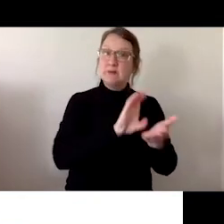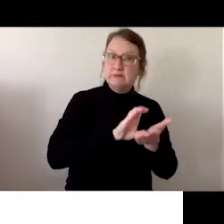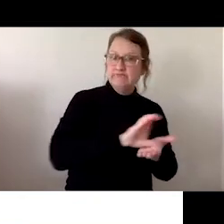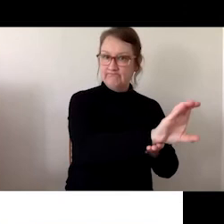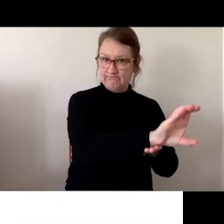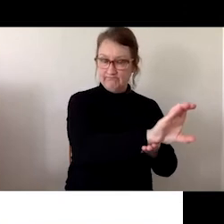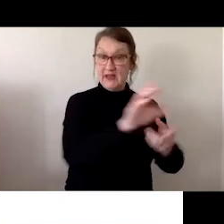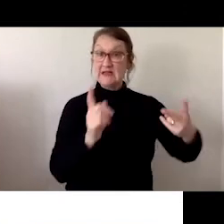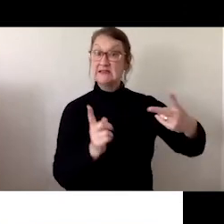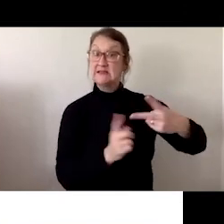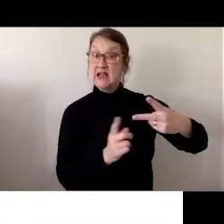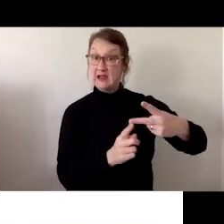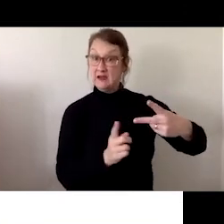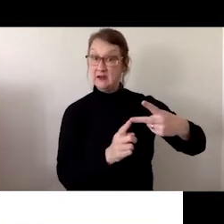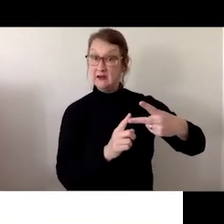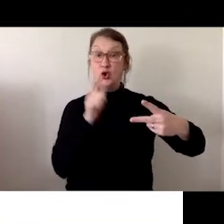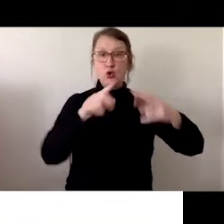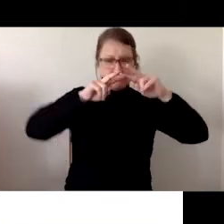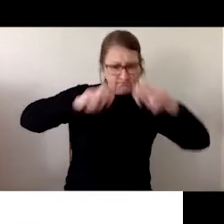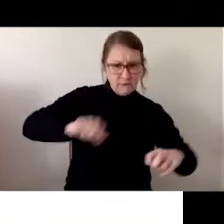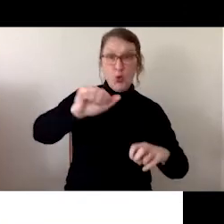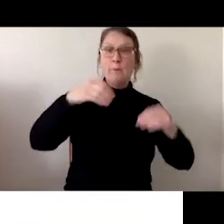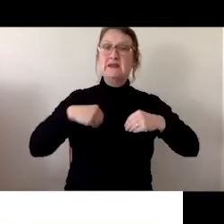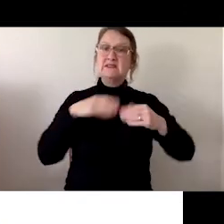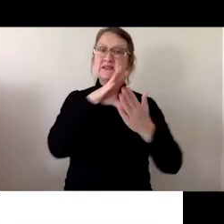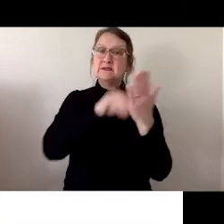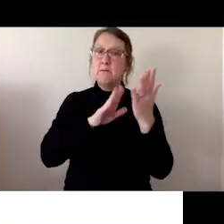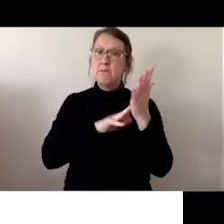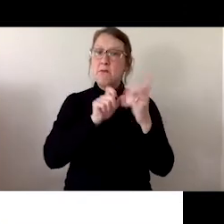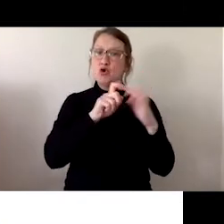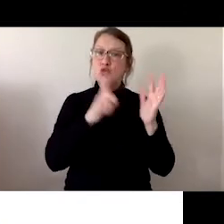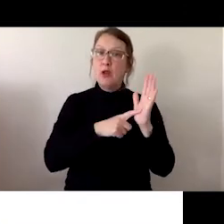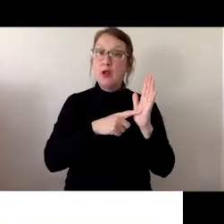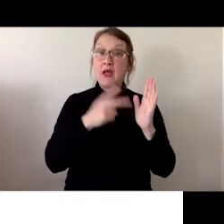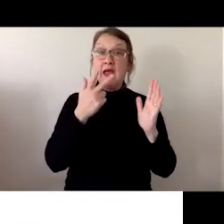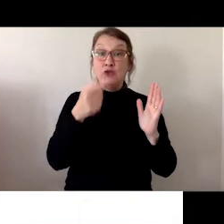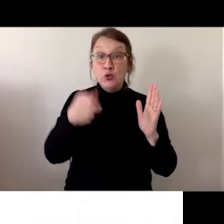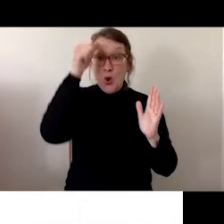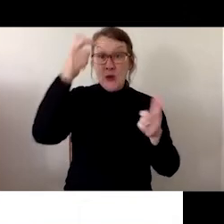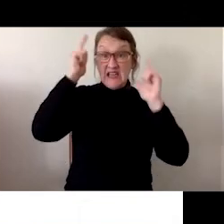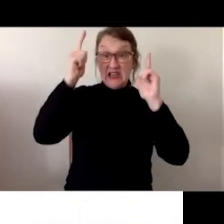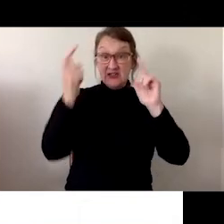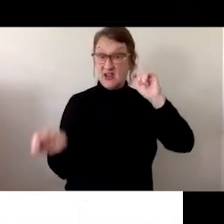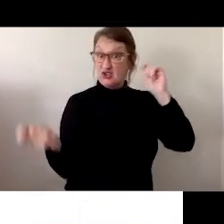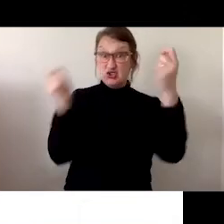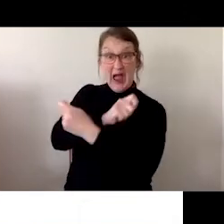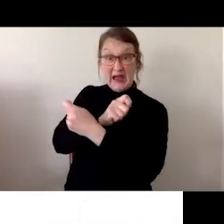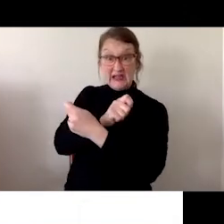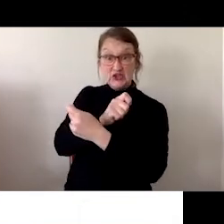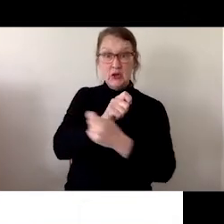have you had a hard look at your business model? If teachers can change from being classroom-only to online-only within the space of a